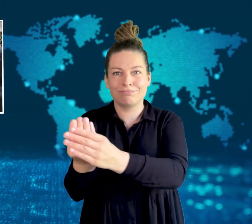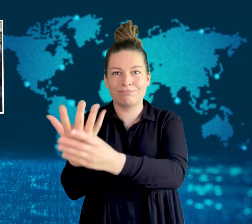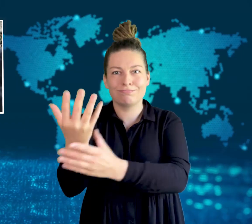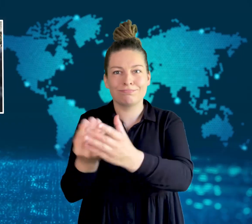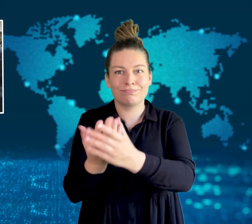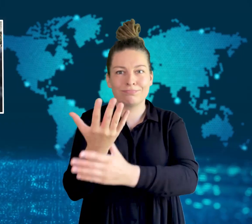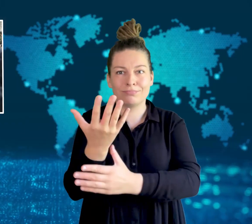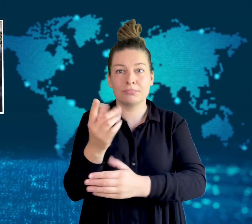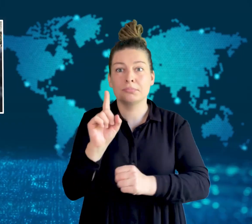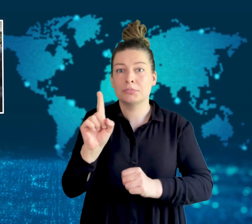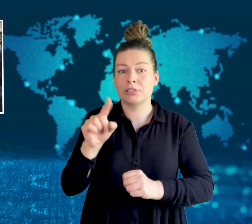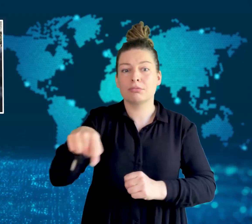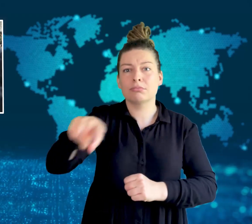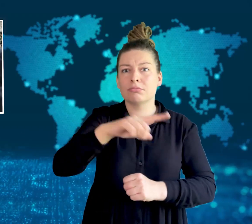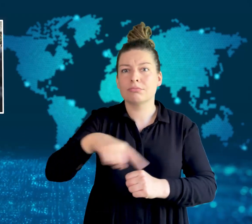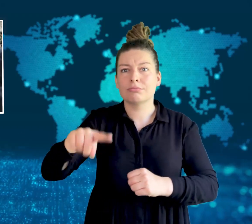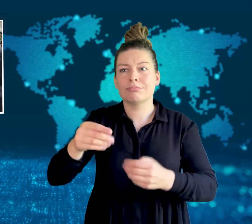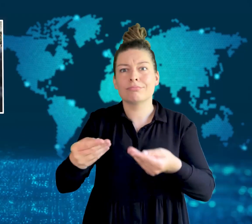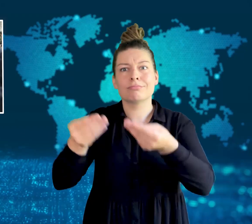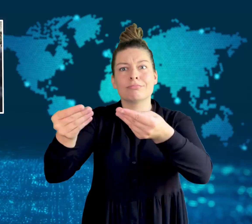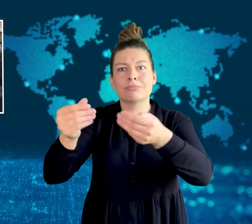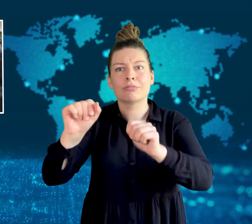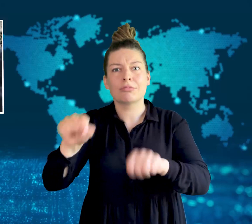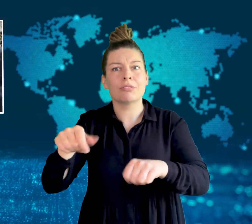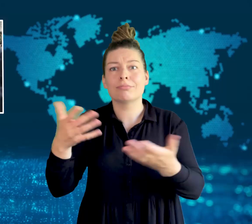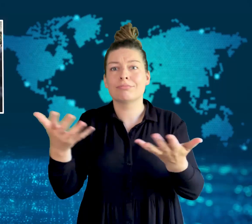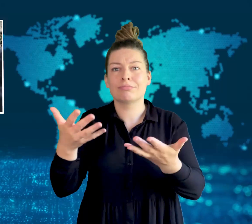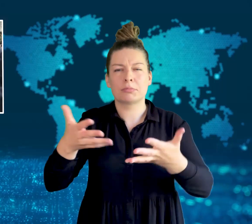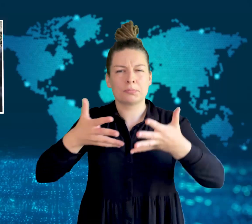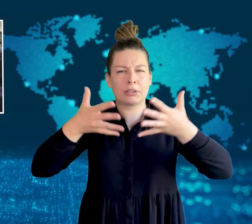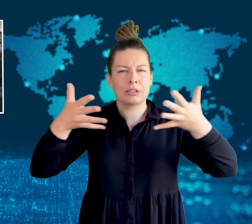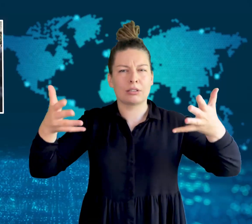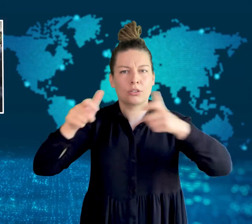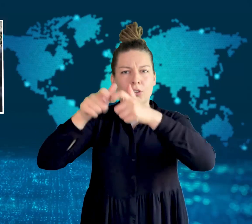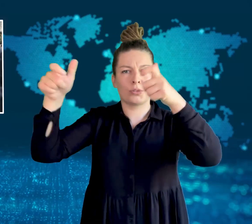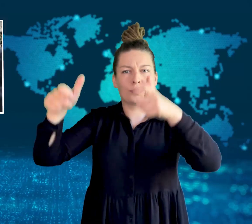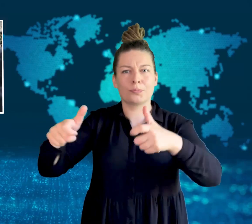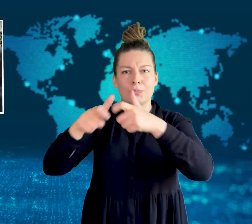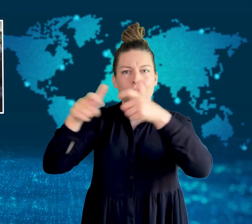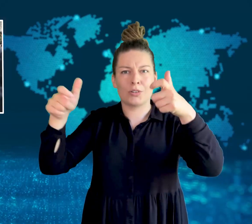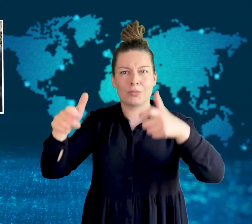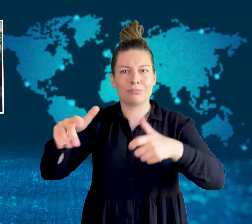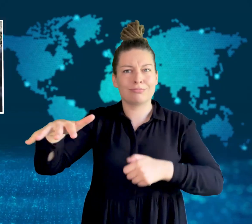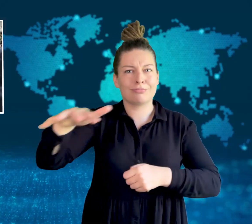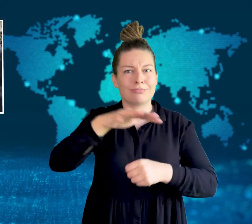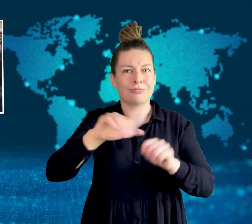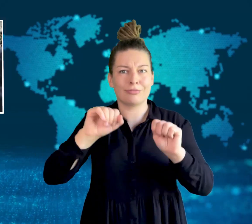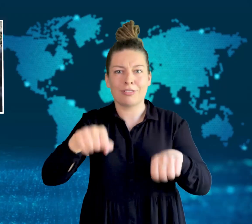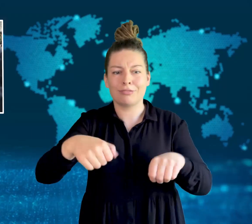They argued that large-scale industrial agriculture groups would